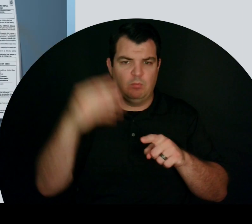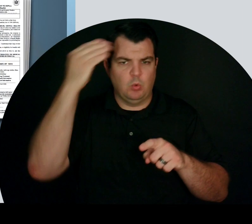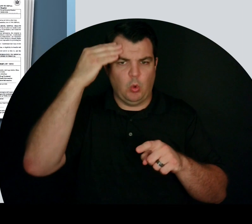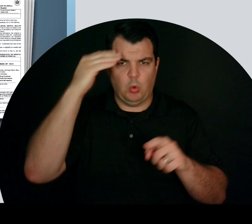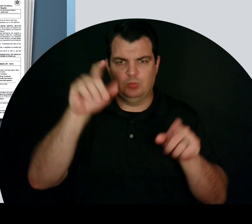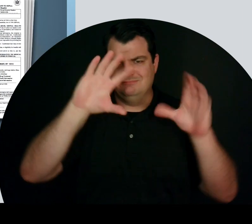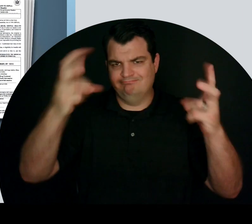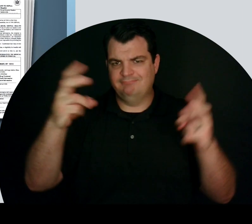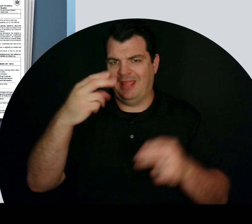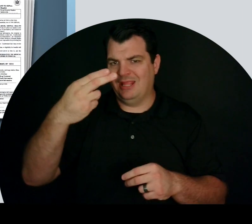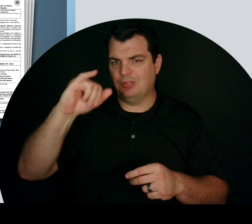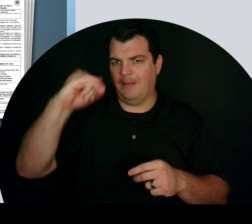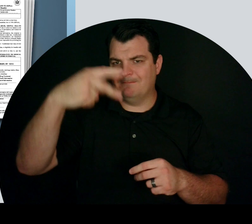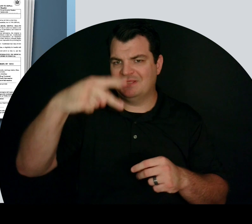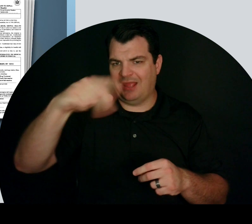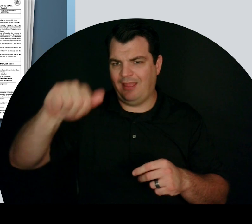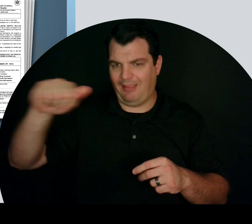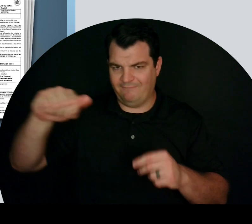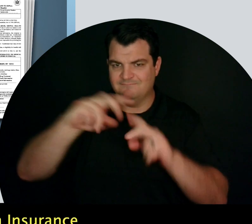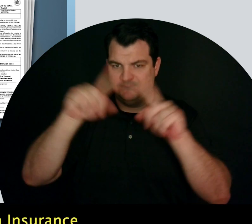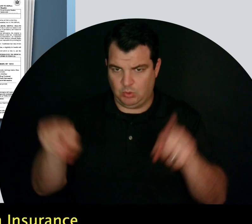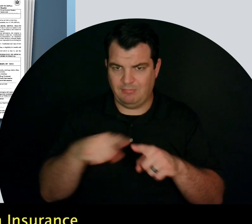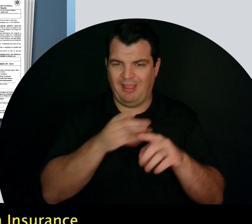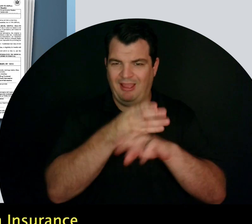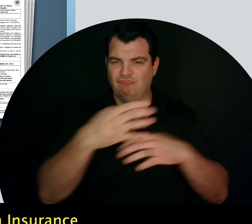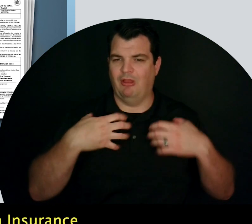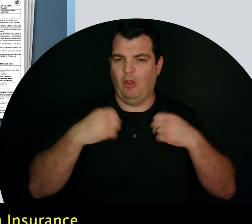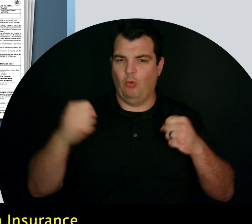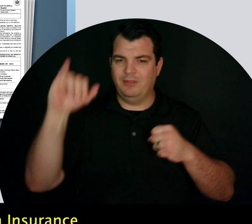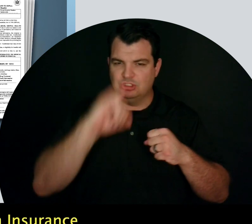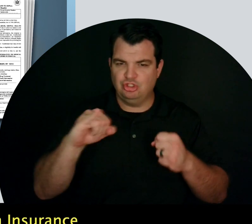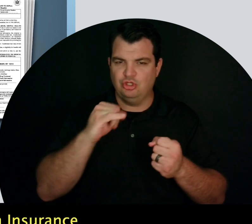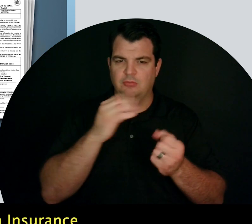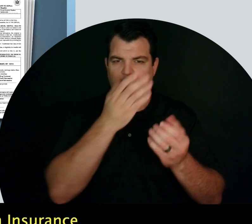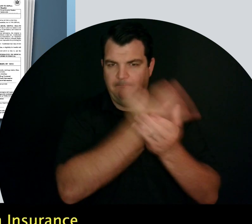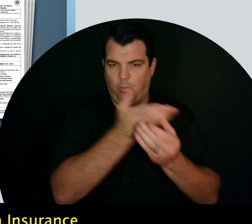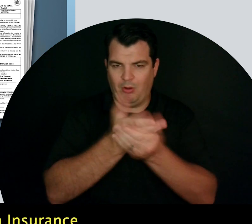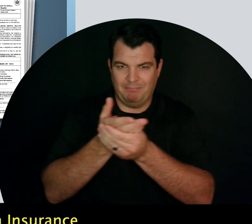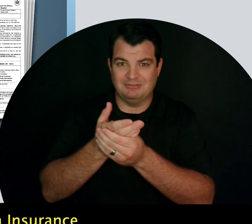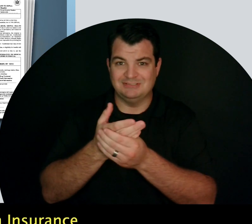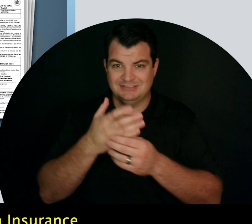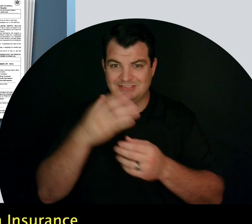The forms are known as HIPAA forms. Named after the Health Insurance Portability and Accountability Act